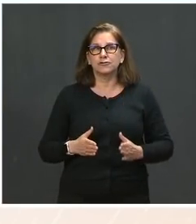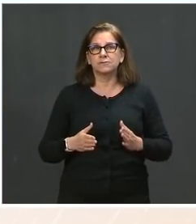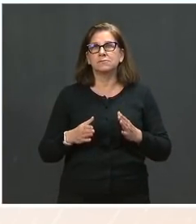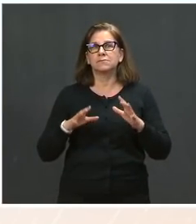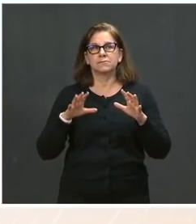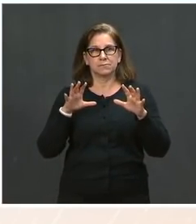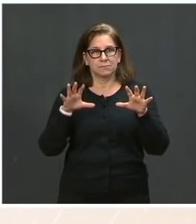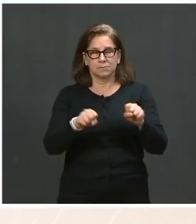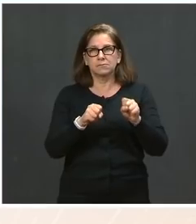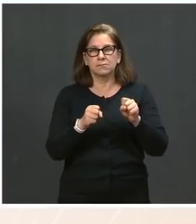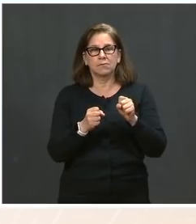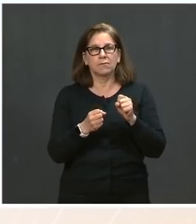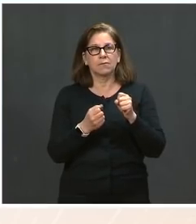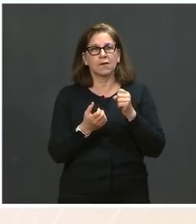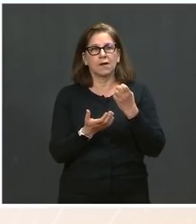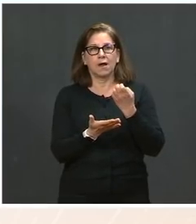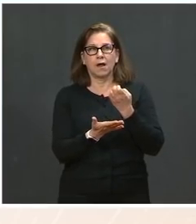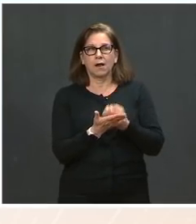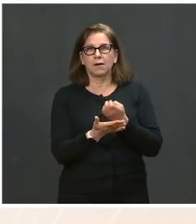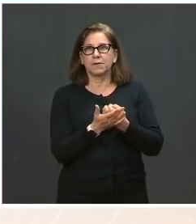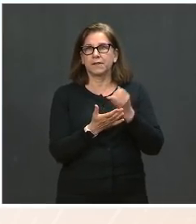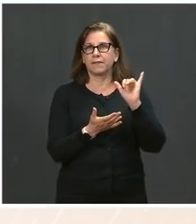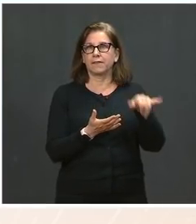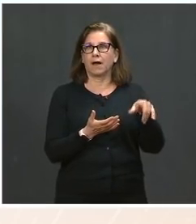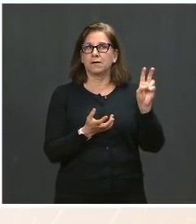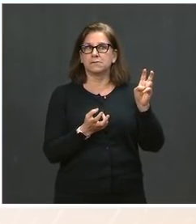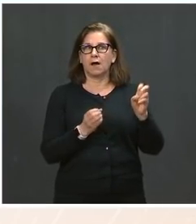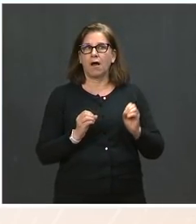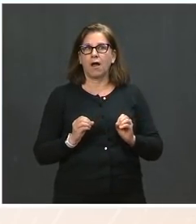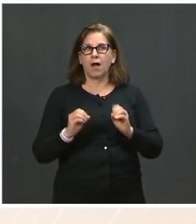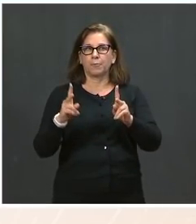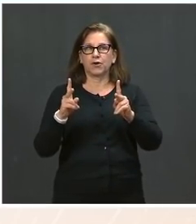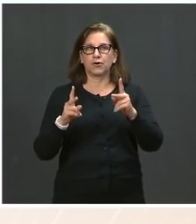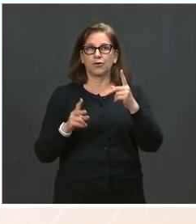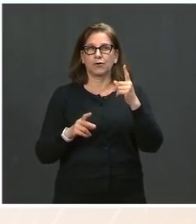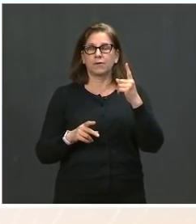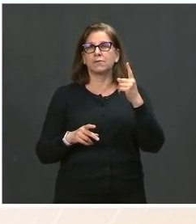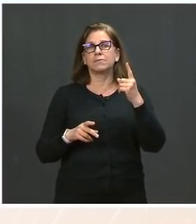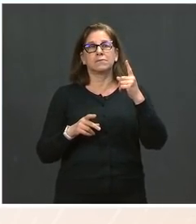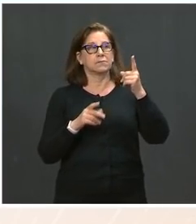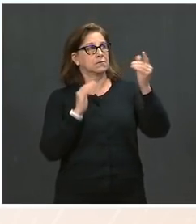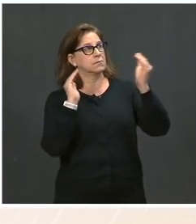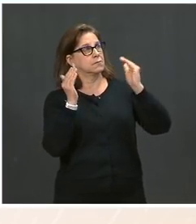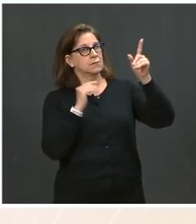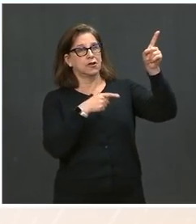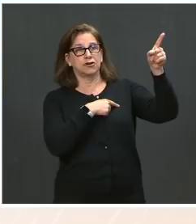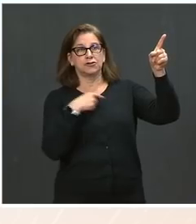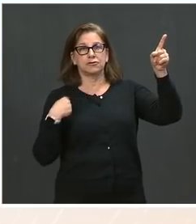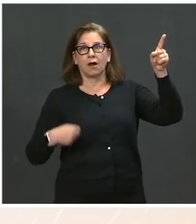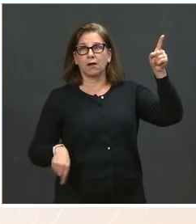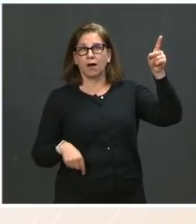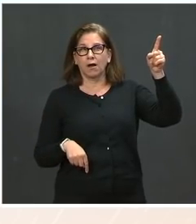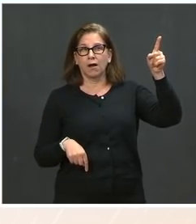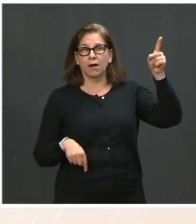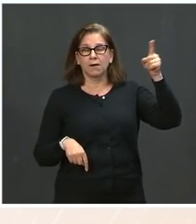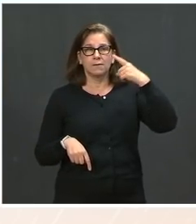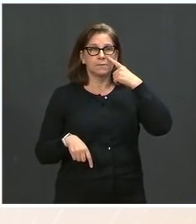Countries like China are pressing their foot on the pedal and revving up their electric engines,